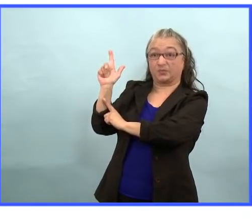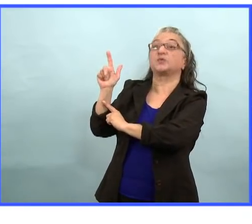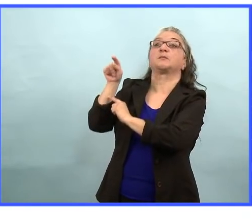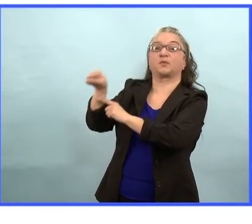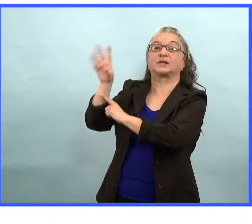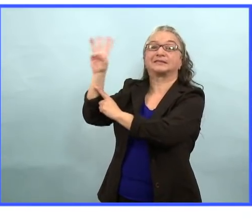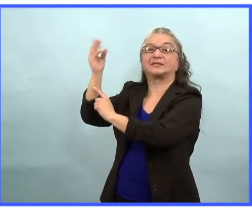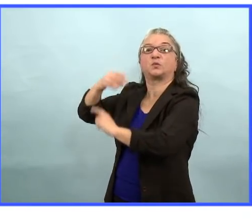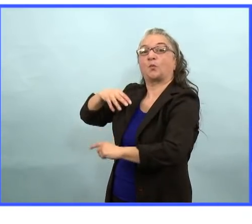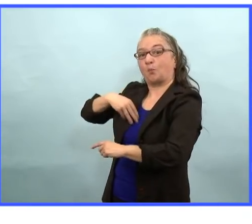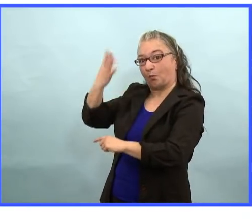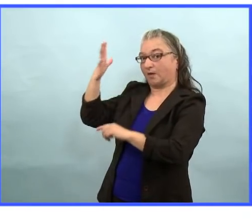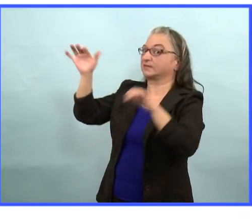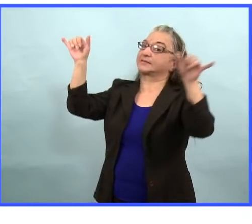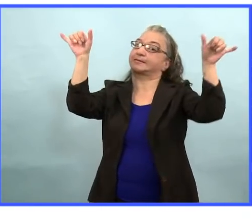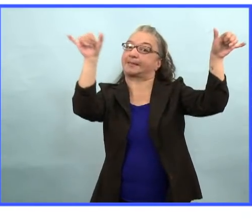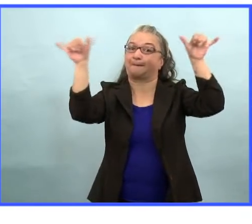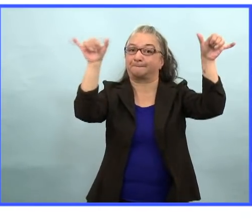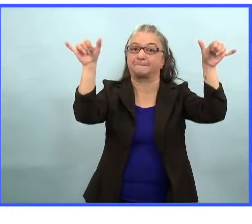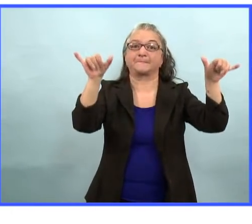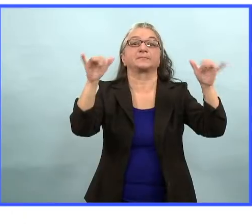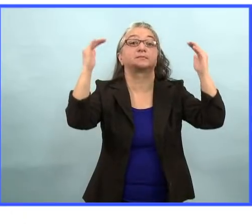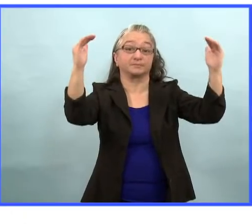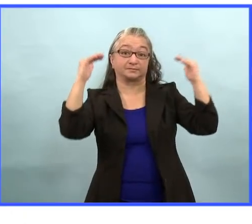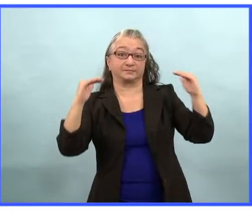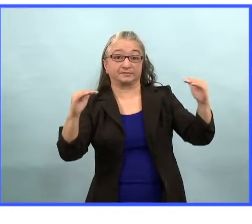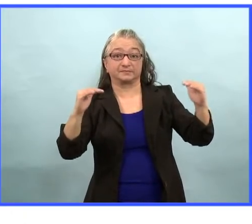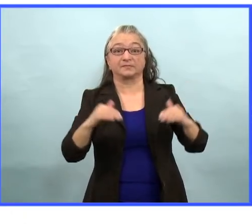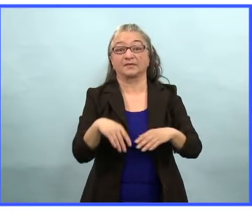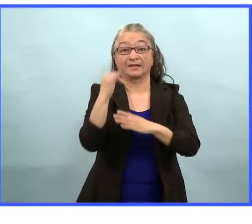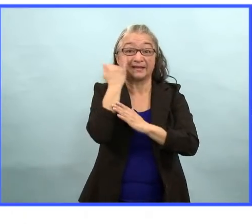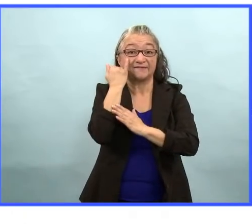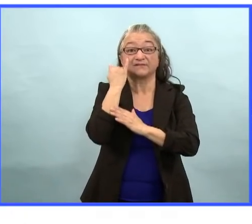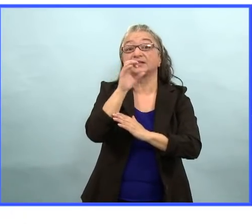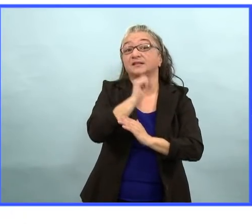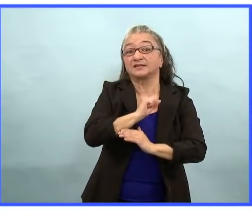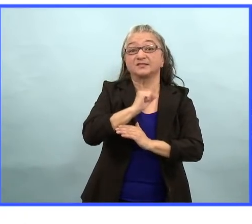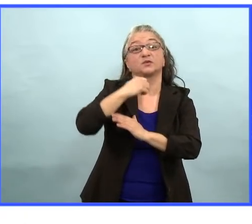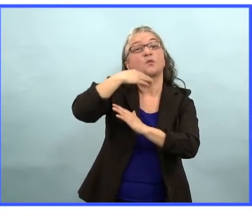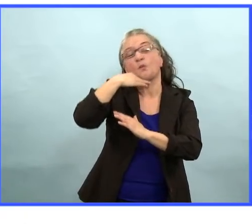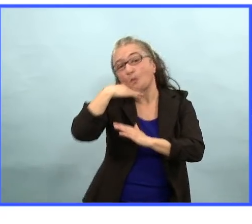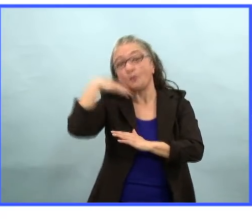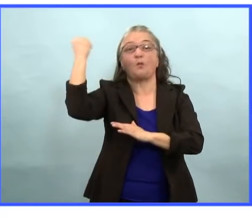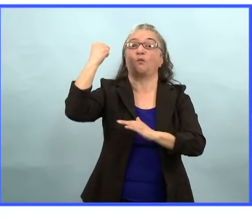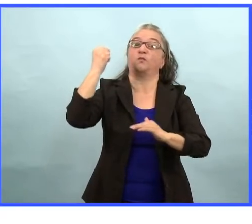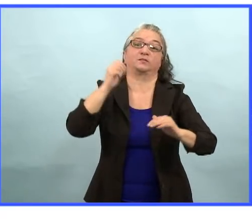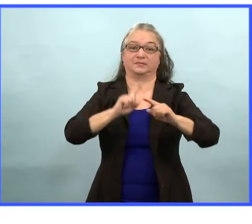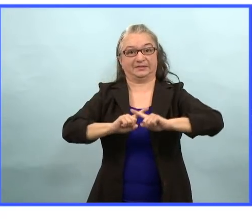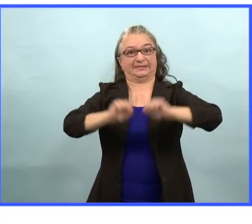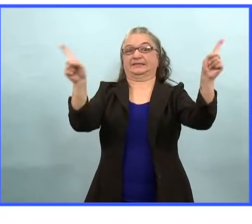dramatic difference as well in the population the older age groups of the population with 15.6